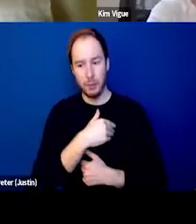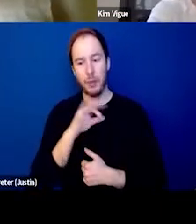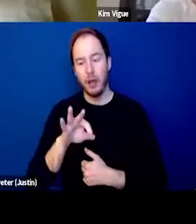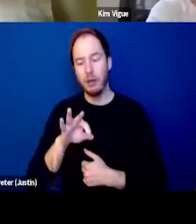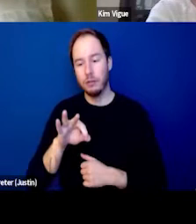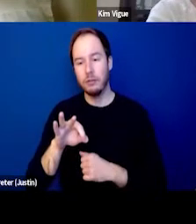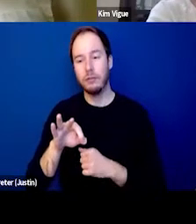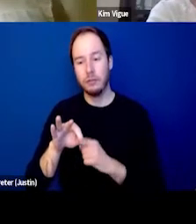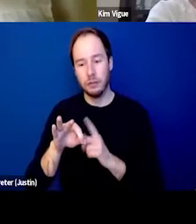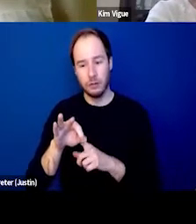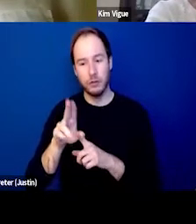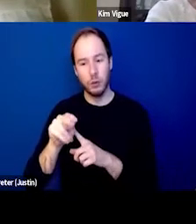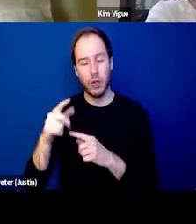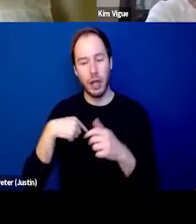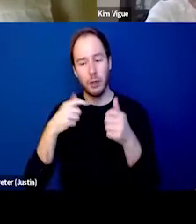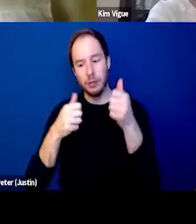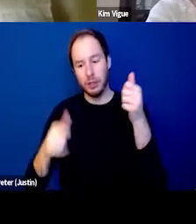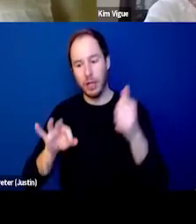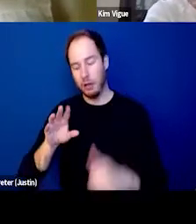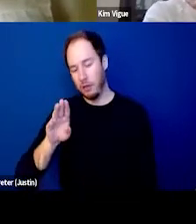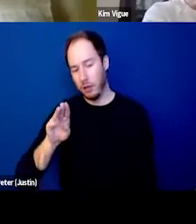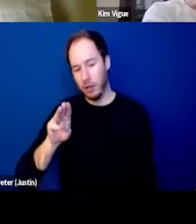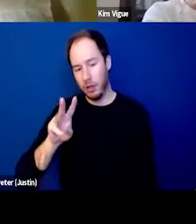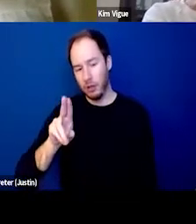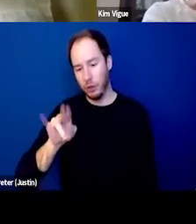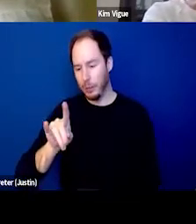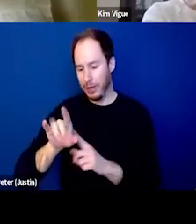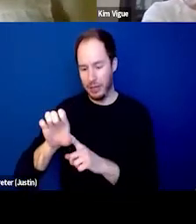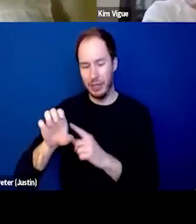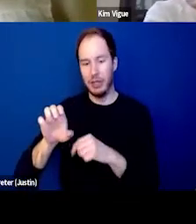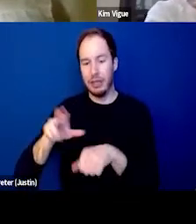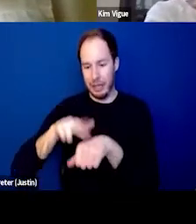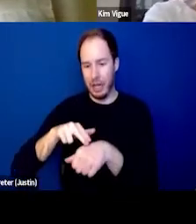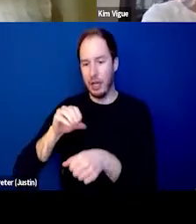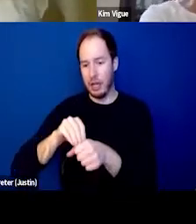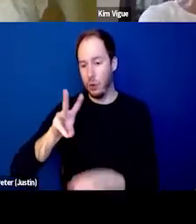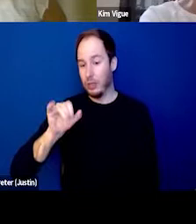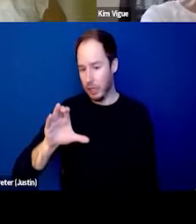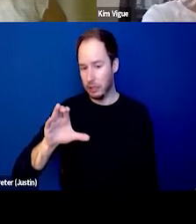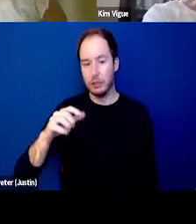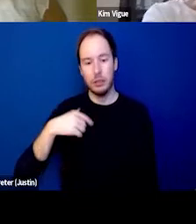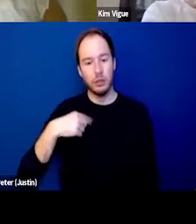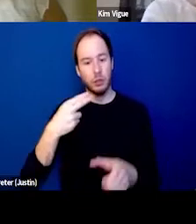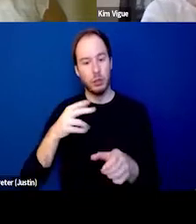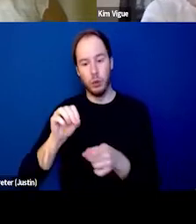and the descendant of the Menominee Nation of Wisconsin. I'm joining here today from Chicago.